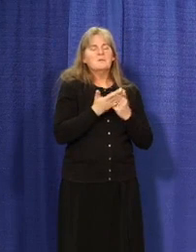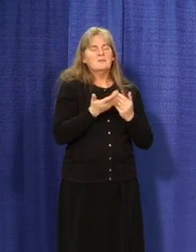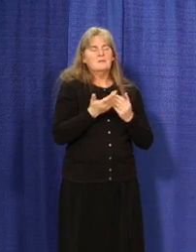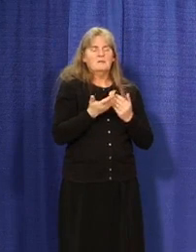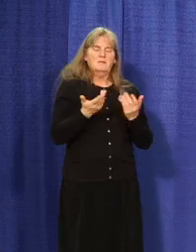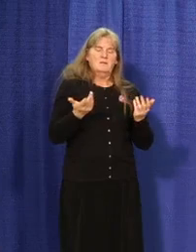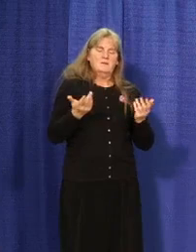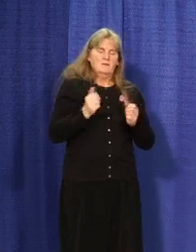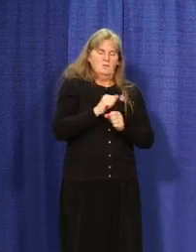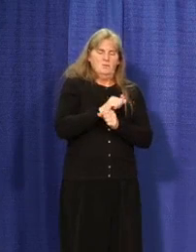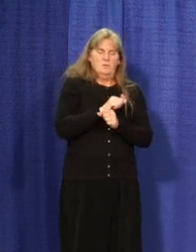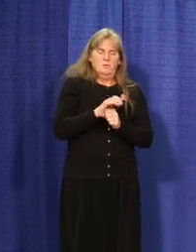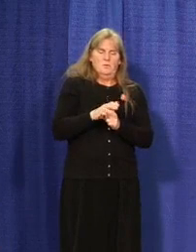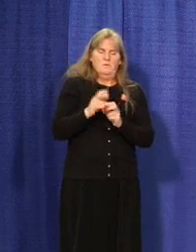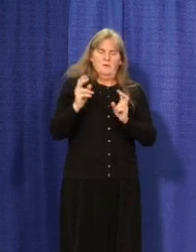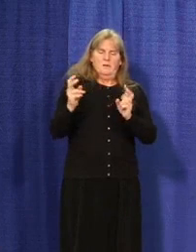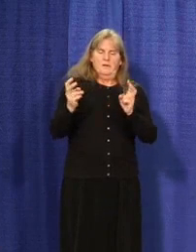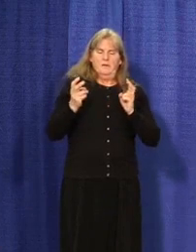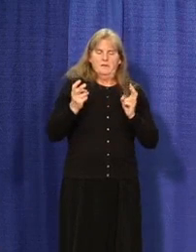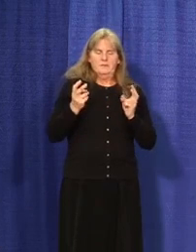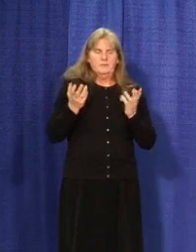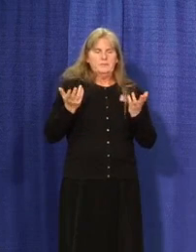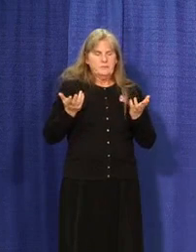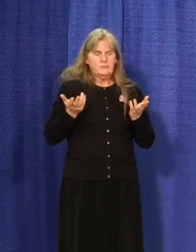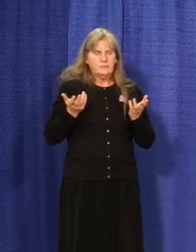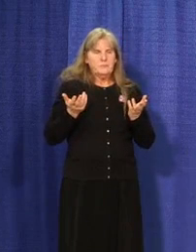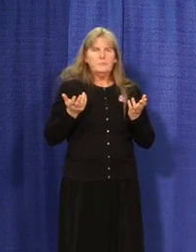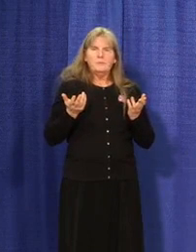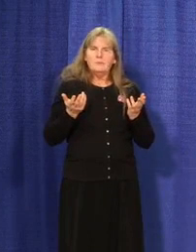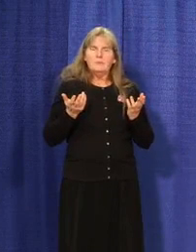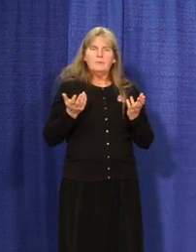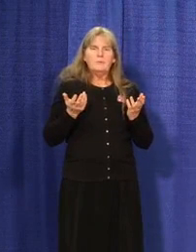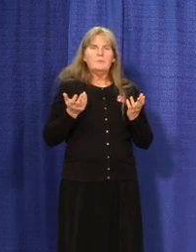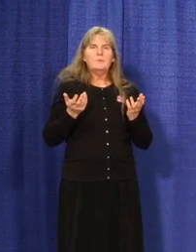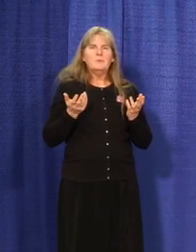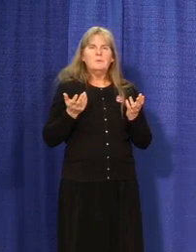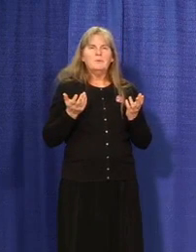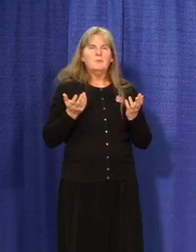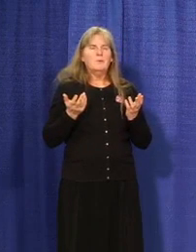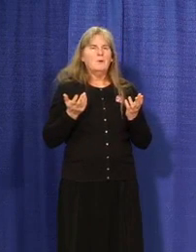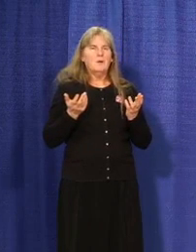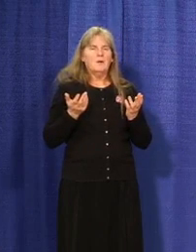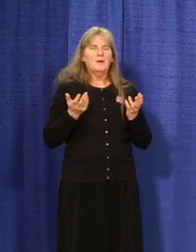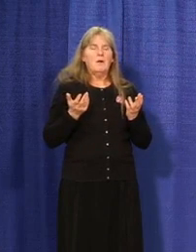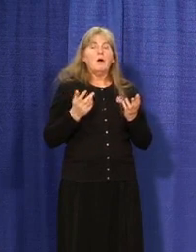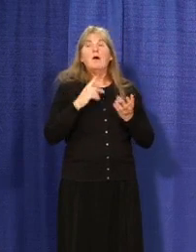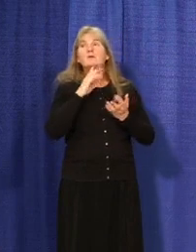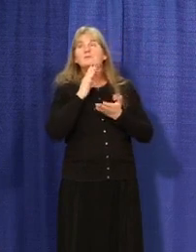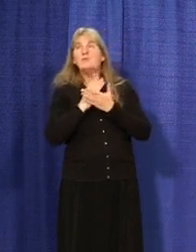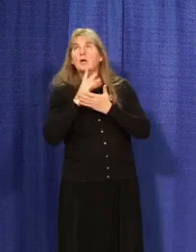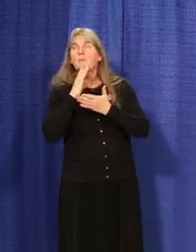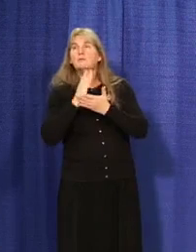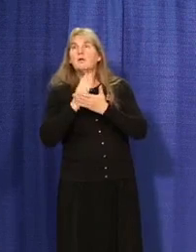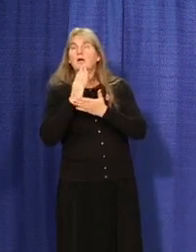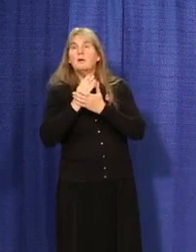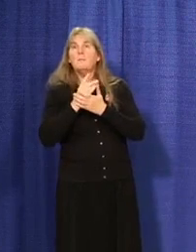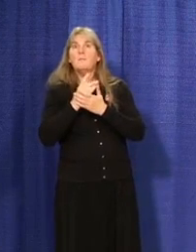try to prepare for it, there is nothing like the impact of having COVID in your community.